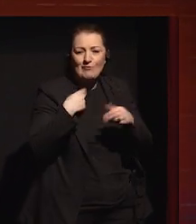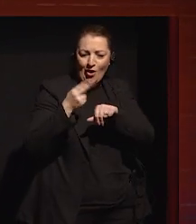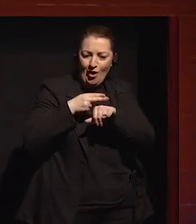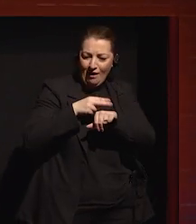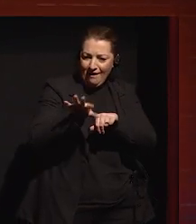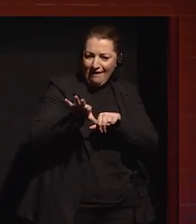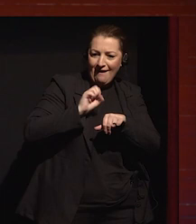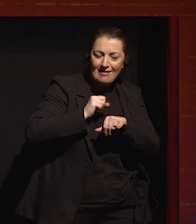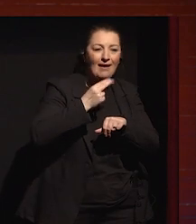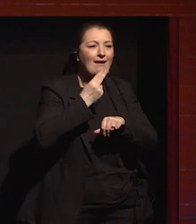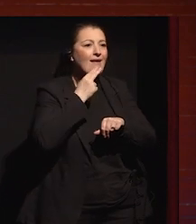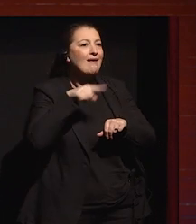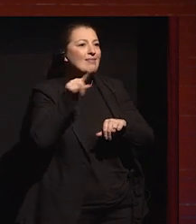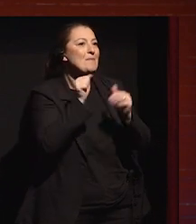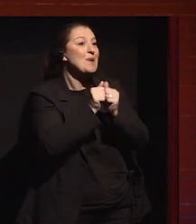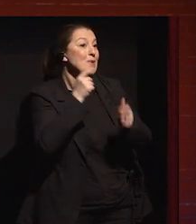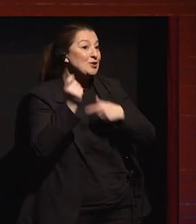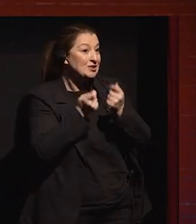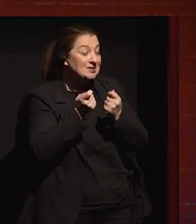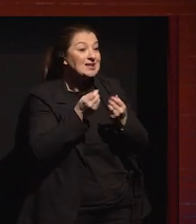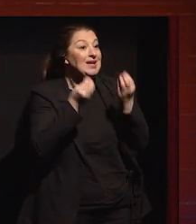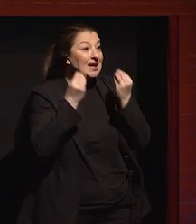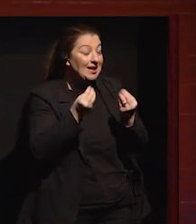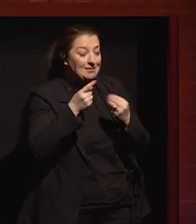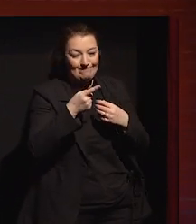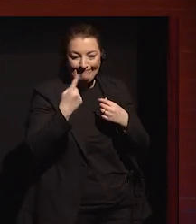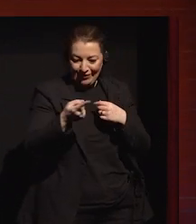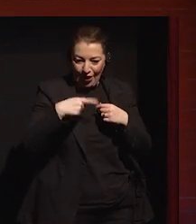And if you're interested to hear the stories of some of those women, we've created a new website.